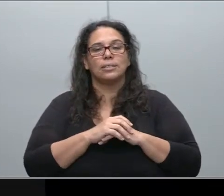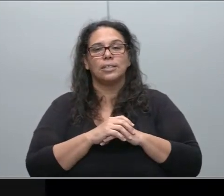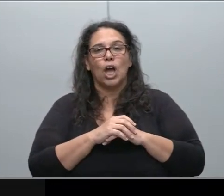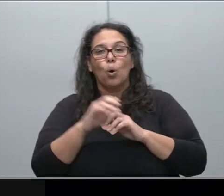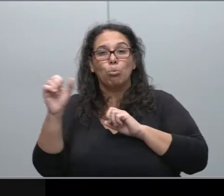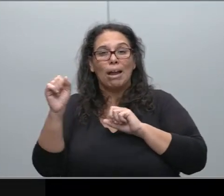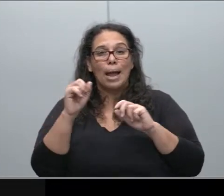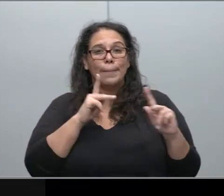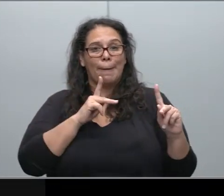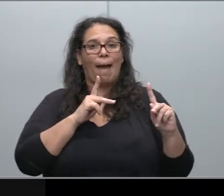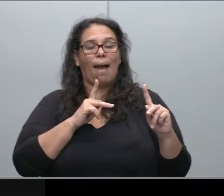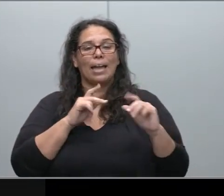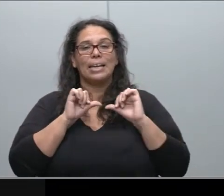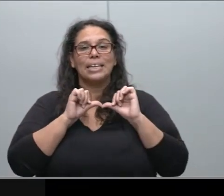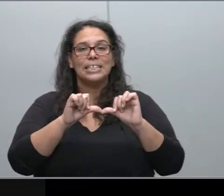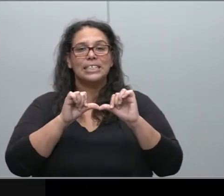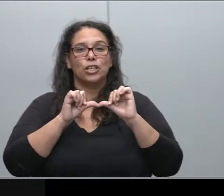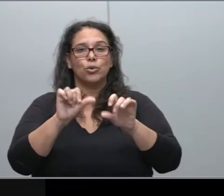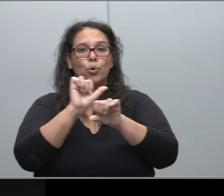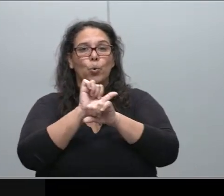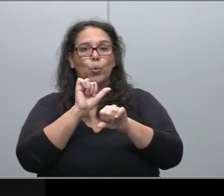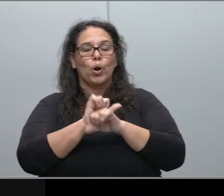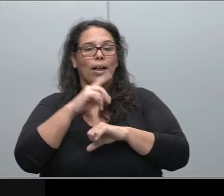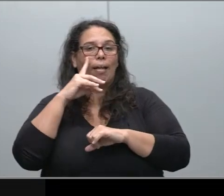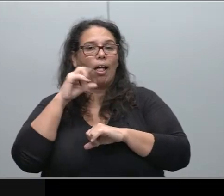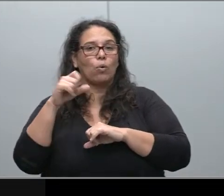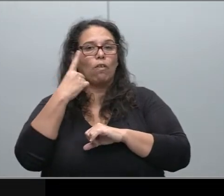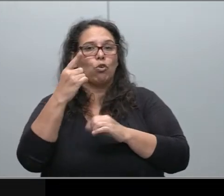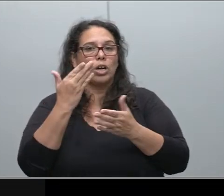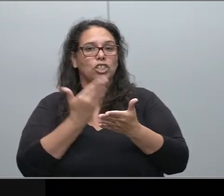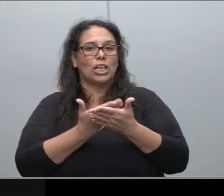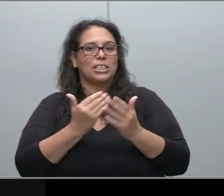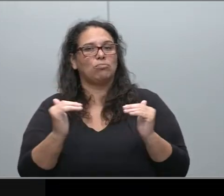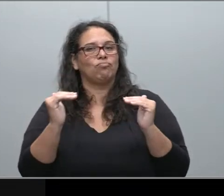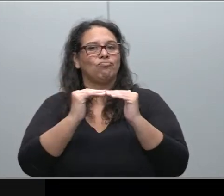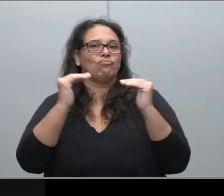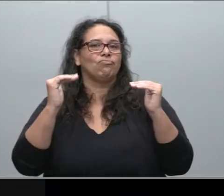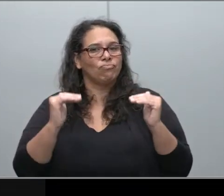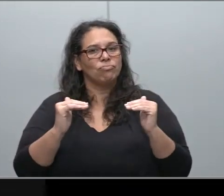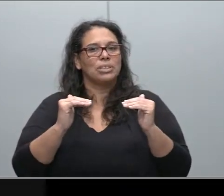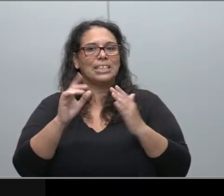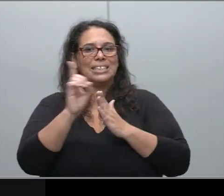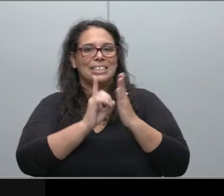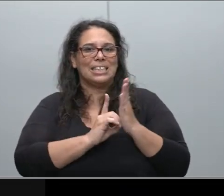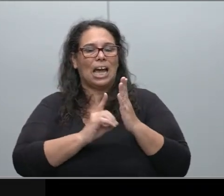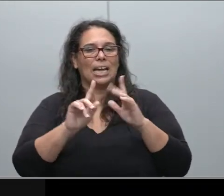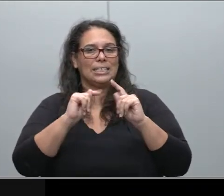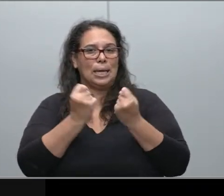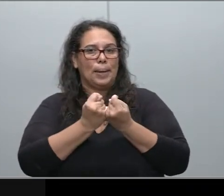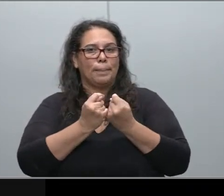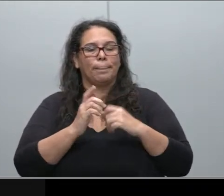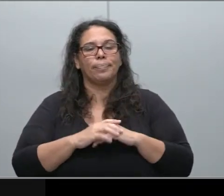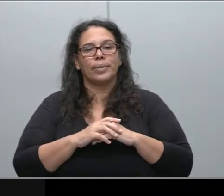Dr. Salazar, while Mr. Itson is getting that together, there's a question. How are the students chosen